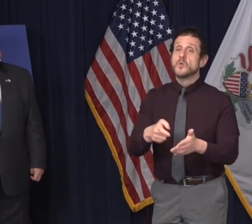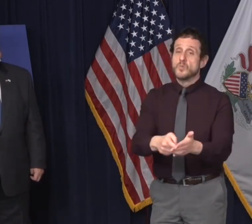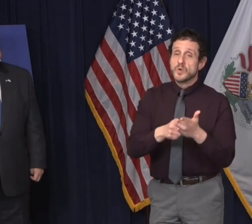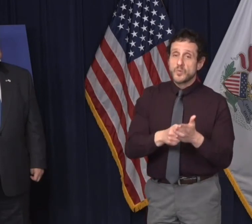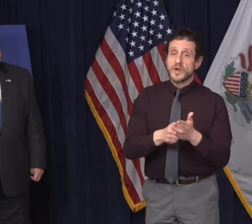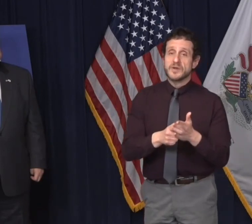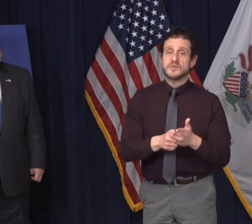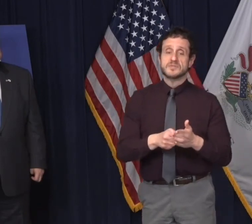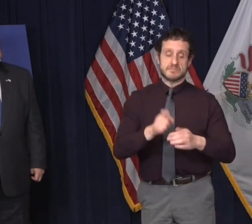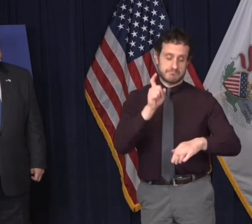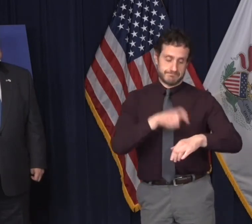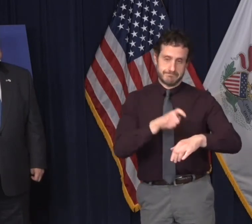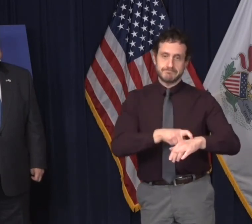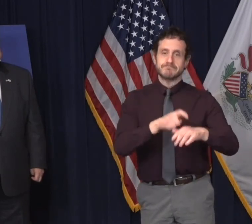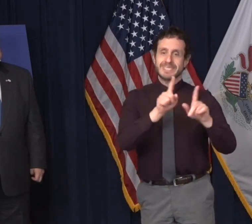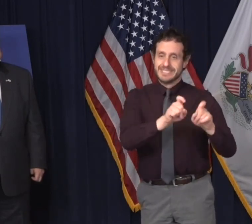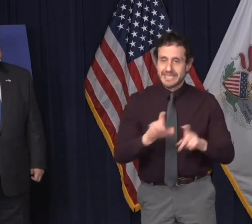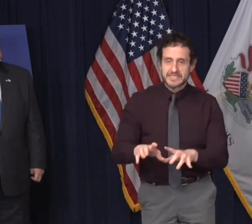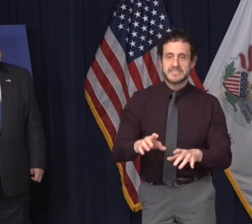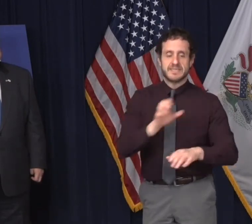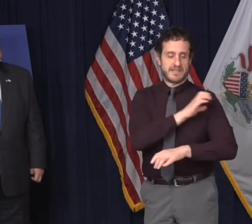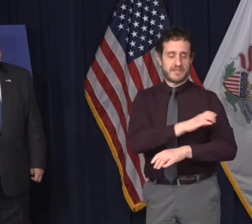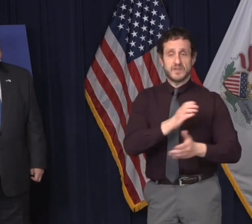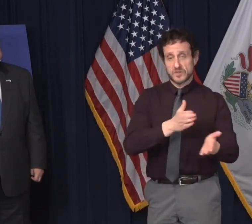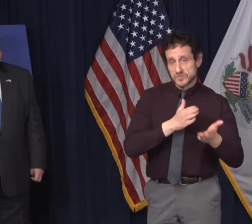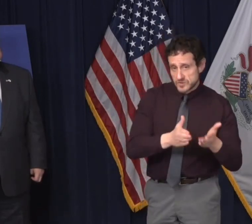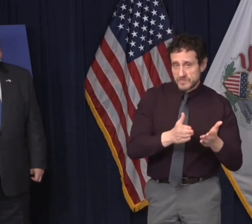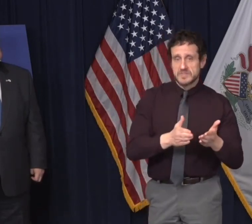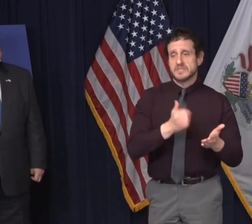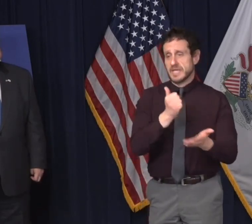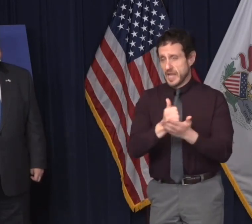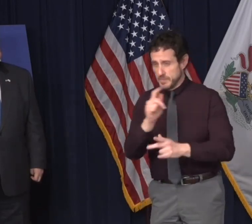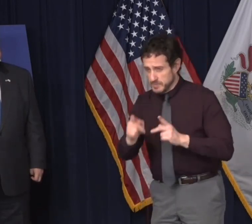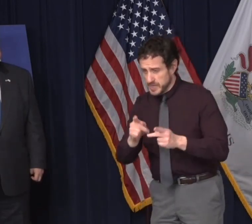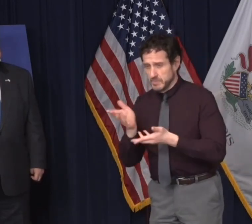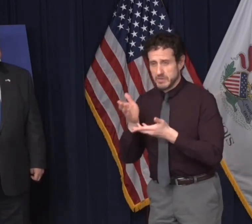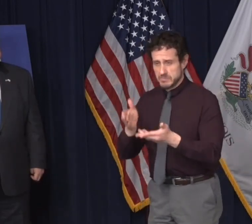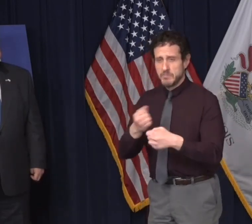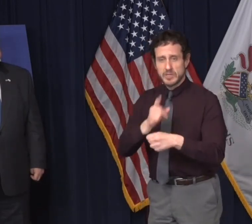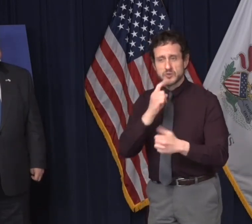WILL NEED TO BE LINKED WITH TIMELY TESTING, CLINICAL